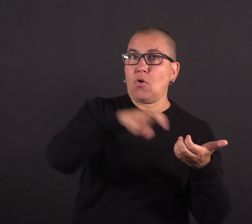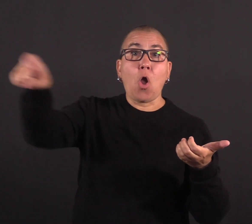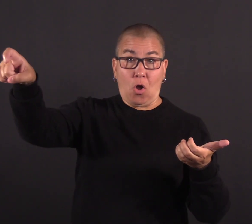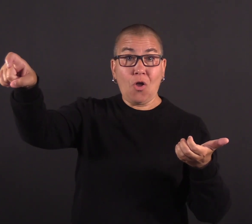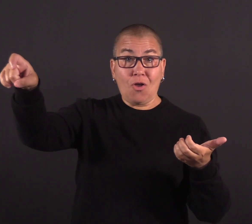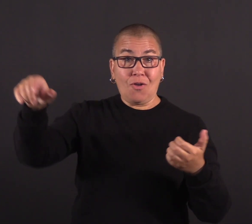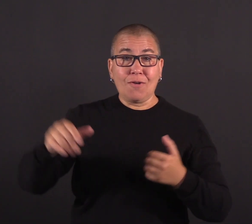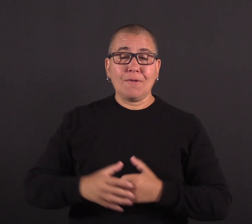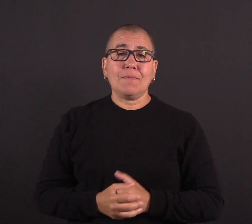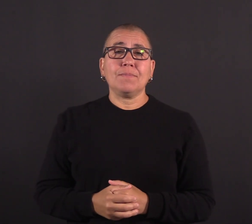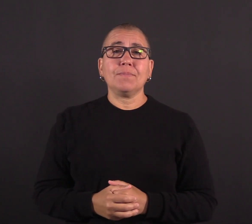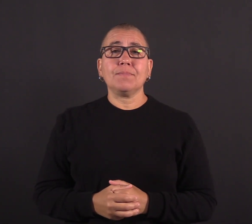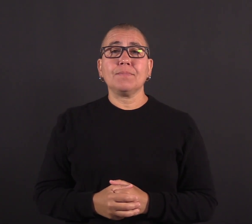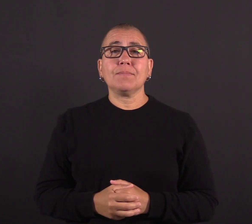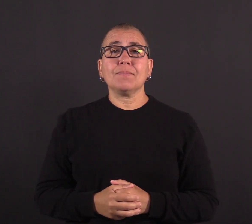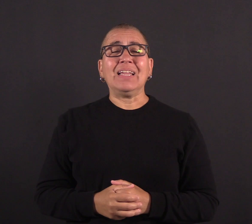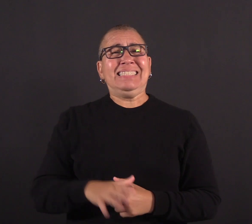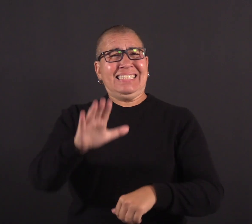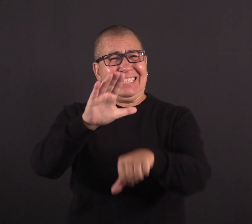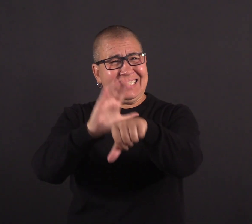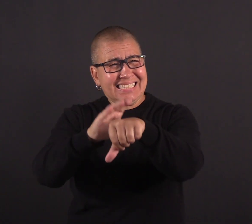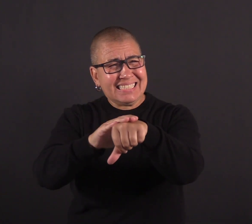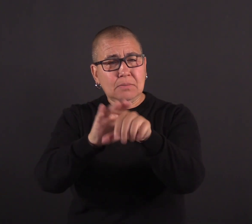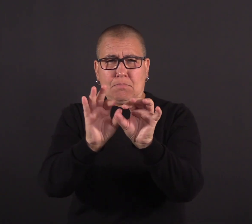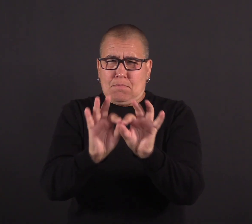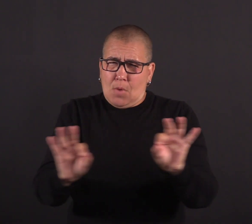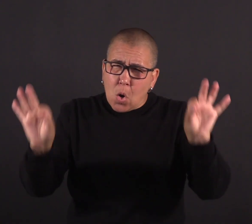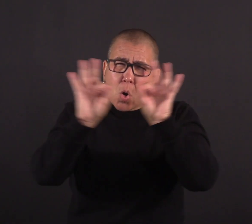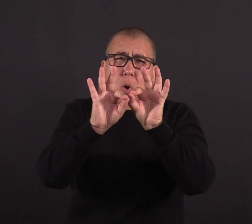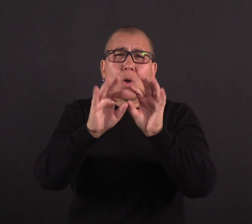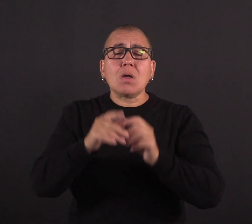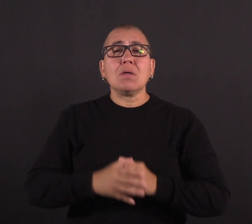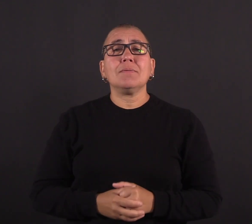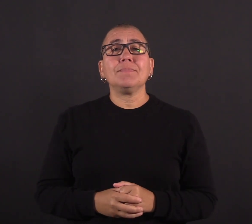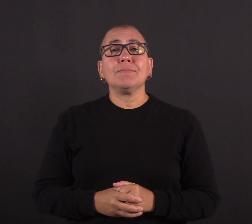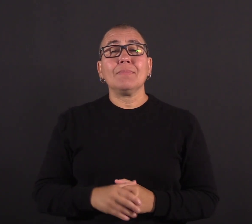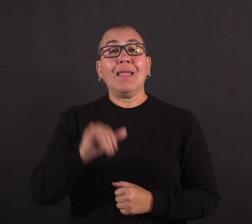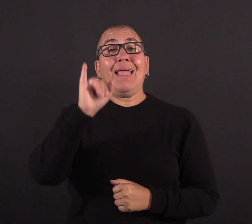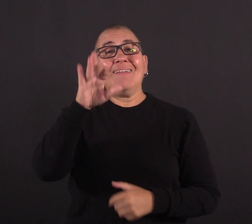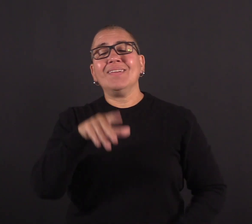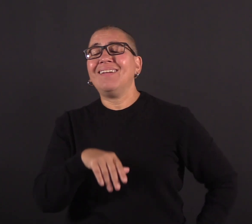the previous accidental call did. Just to let you know, if you hang up without letting